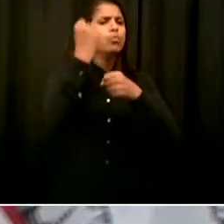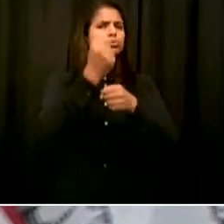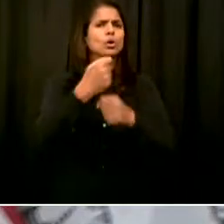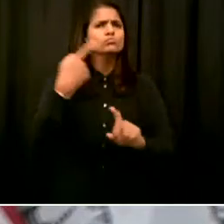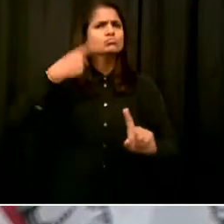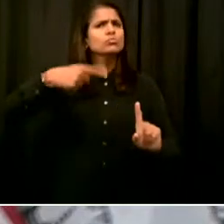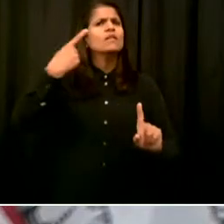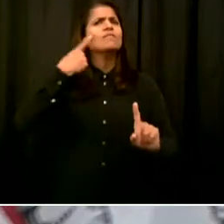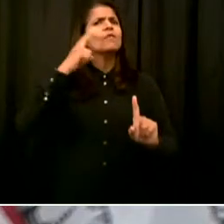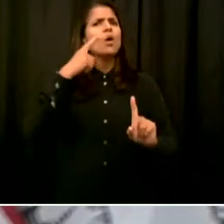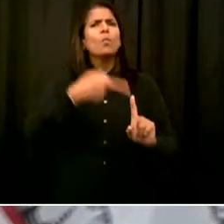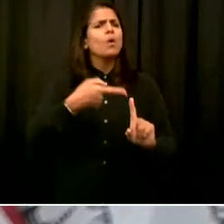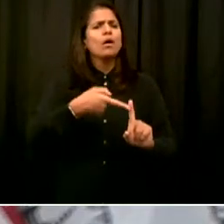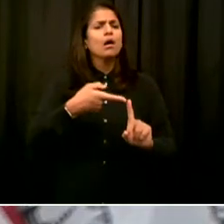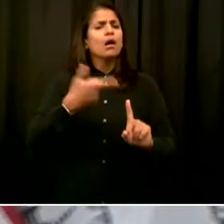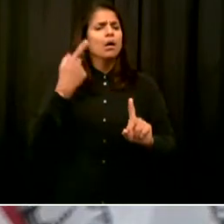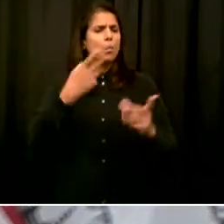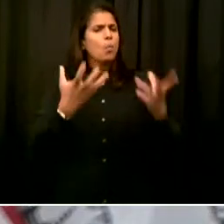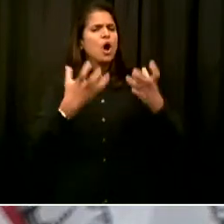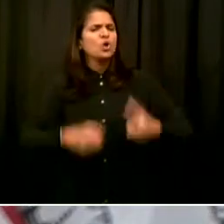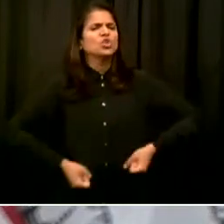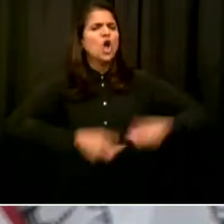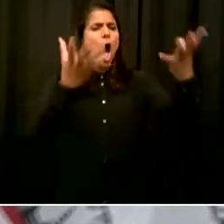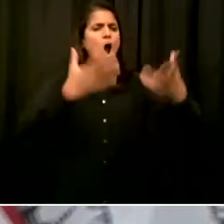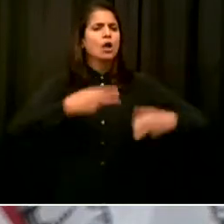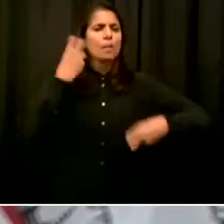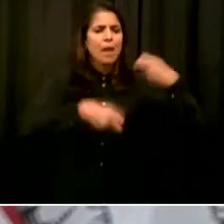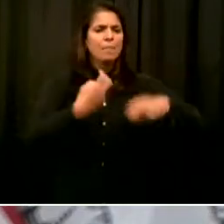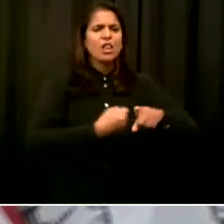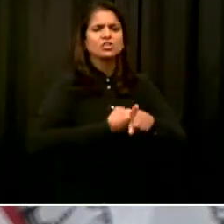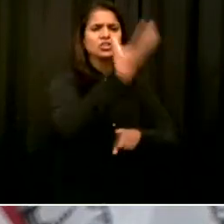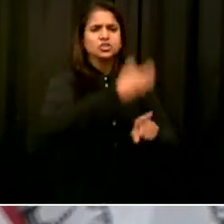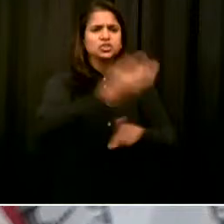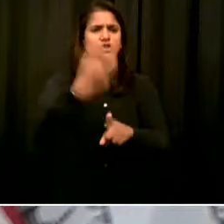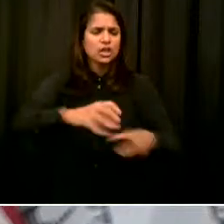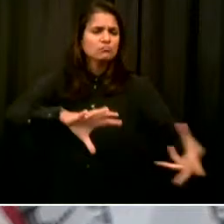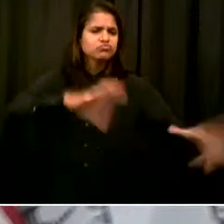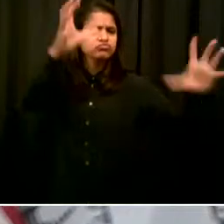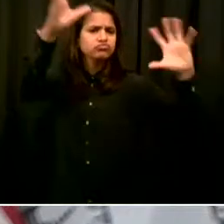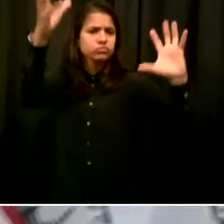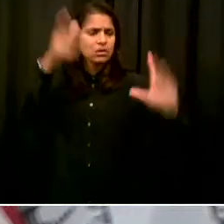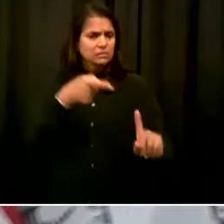THE NYPD NOW FORMING A LIVING